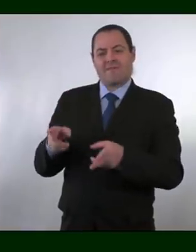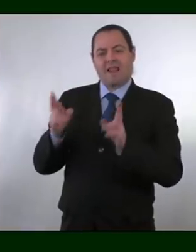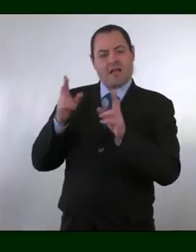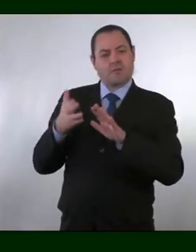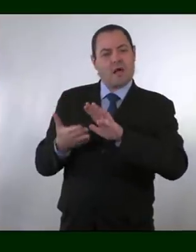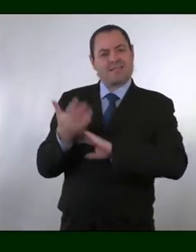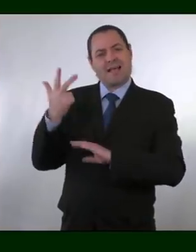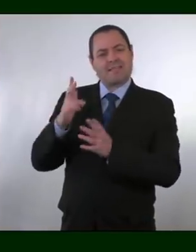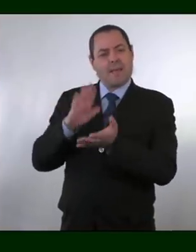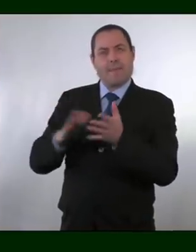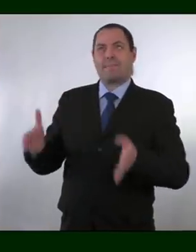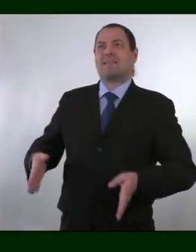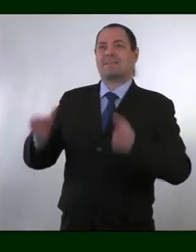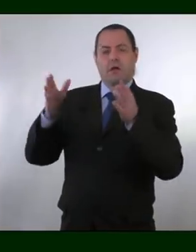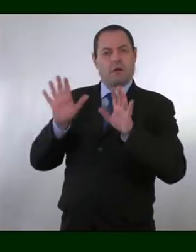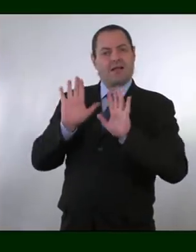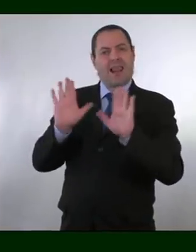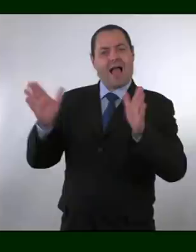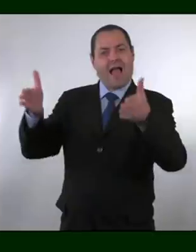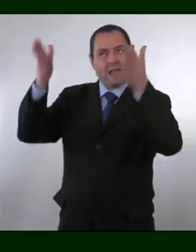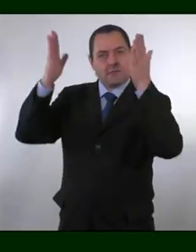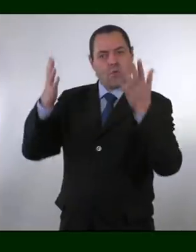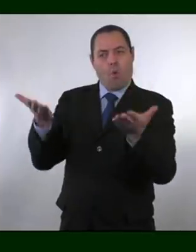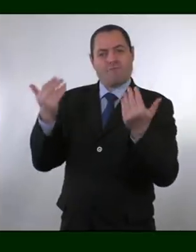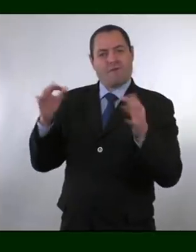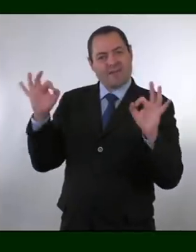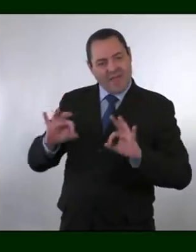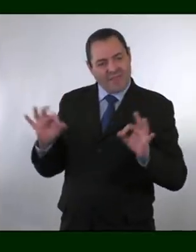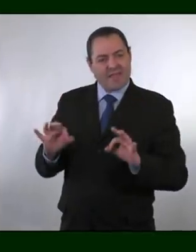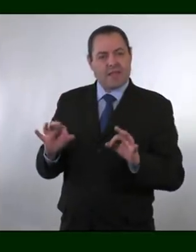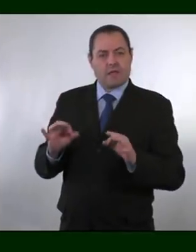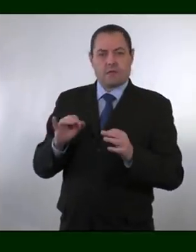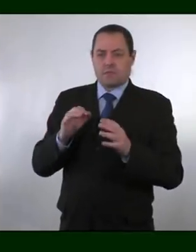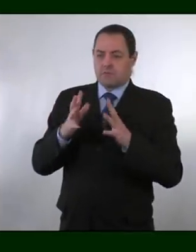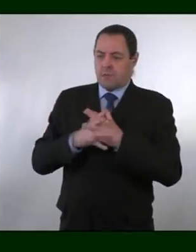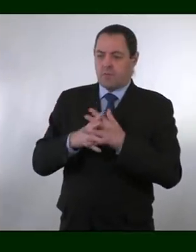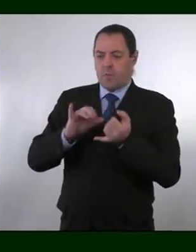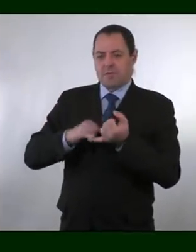and the freeholder has not replaced that cladding or produced an EWS1 form. Some of these residents